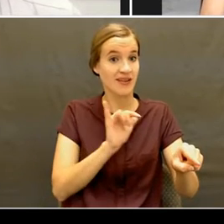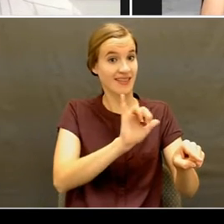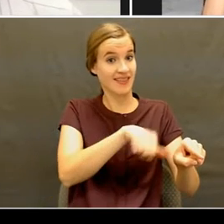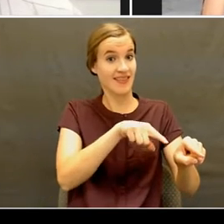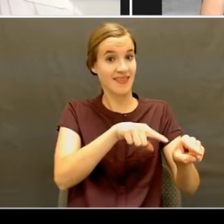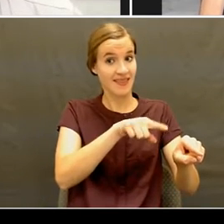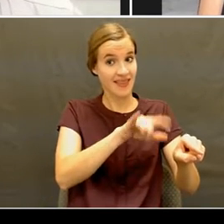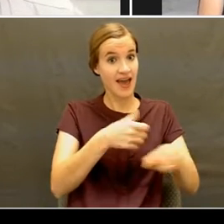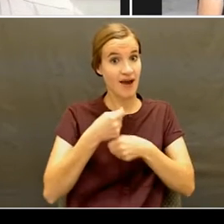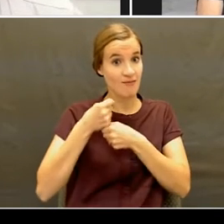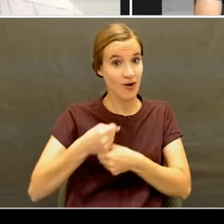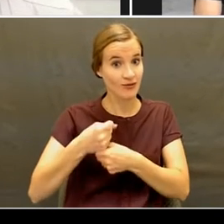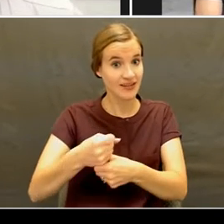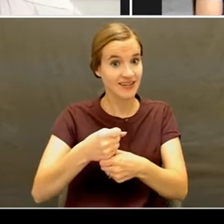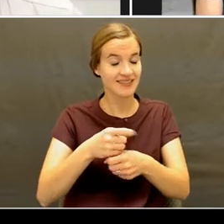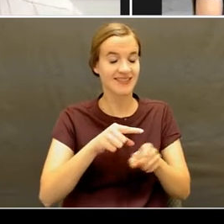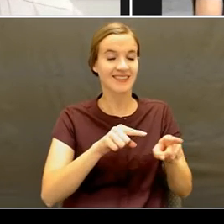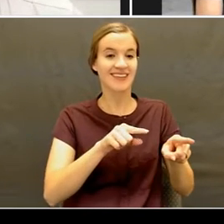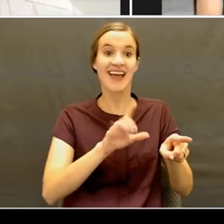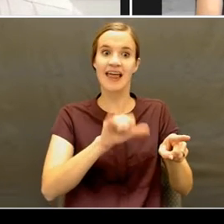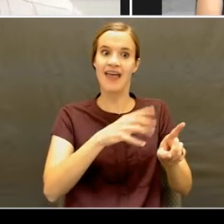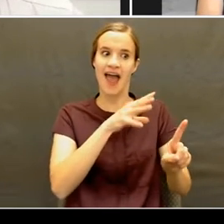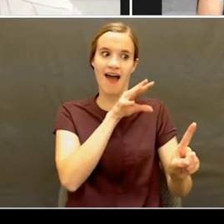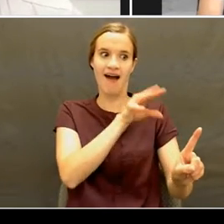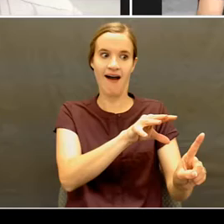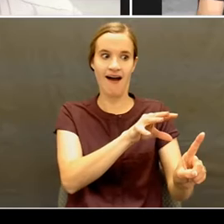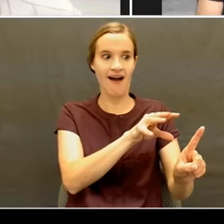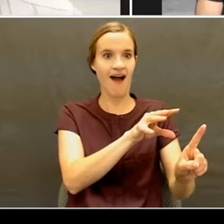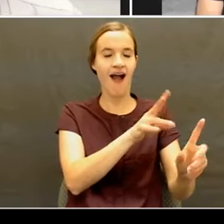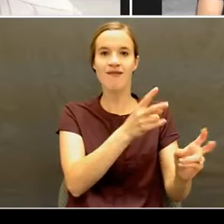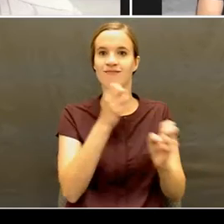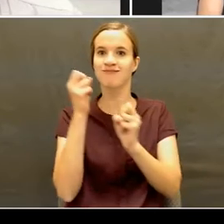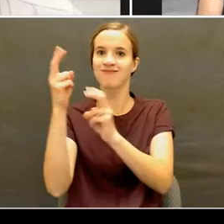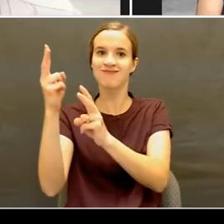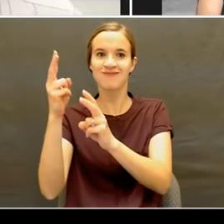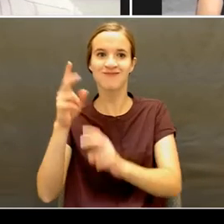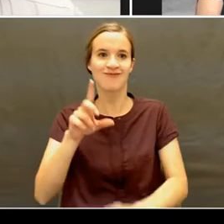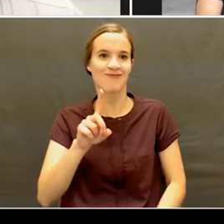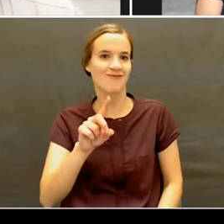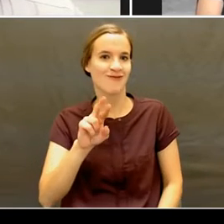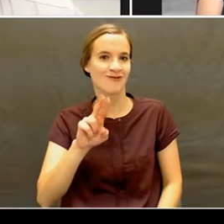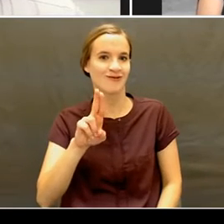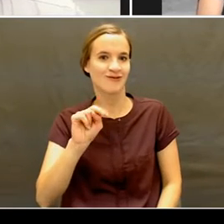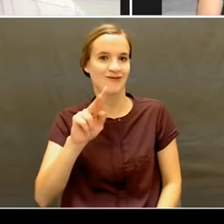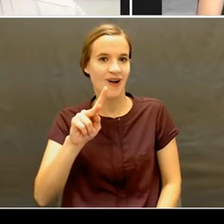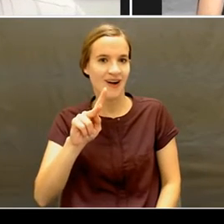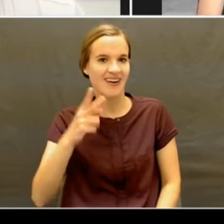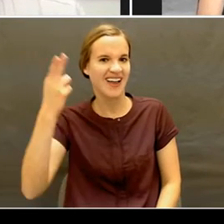History, right? Tom: Right Mark: You've made it when you've made that mainstream.